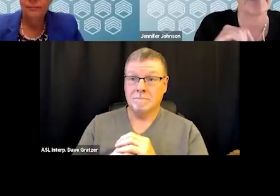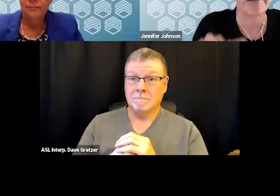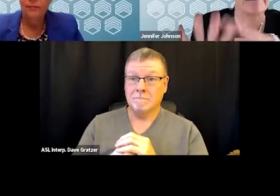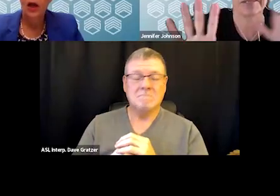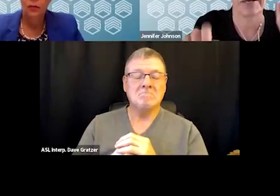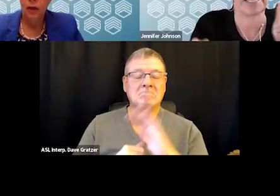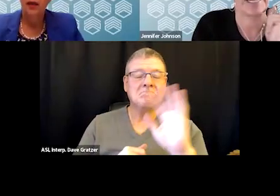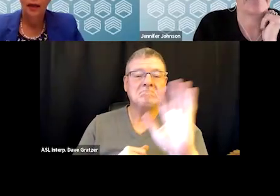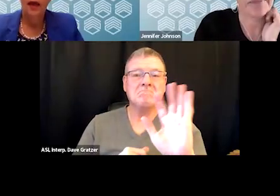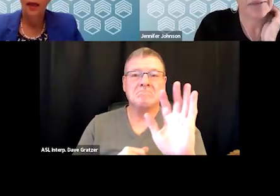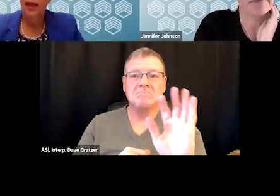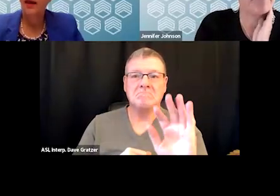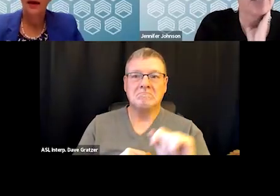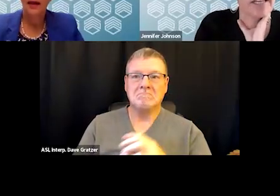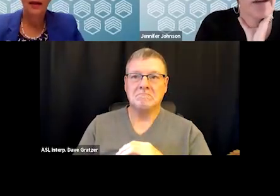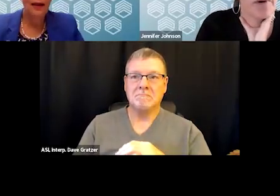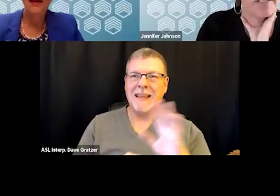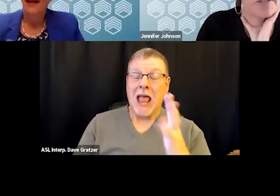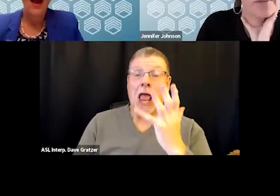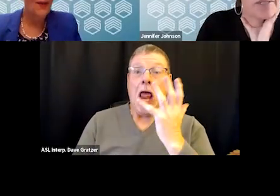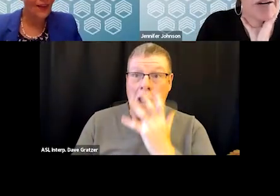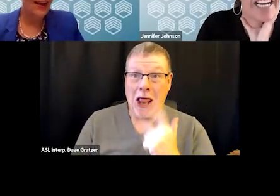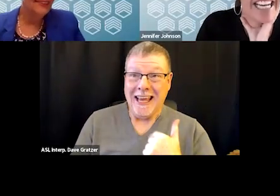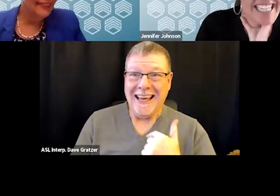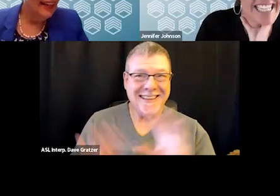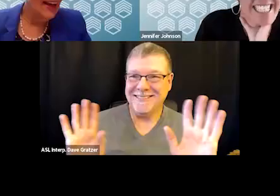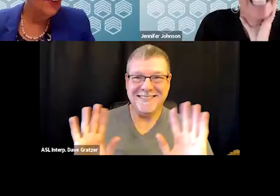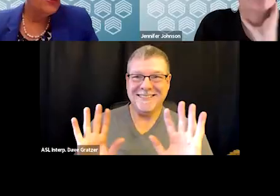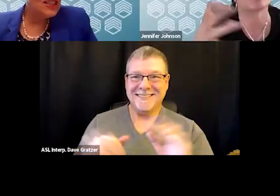No, I, sorry. I might have looked like I wanted to. I'm sorry. Oh, okay. Okay.